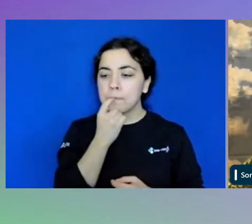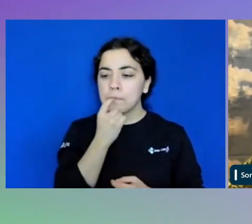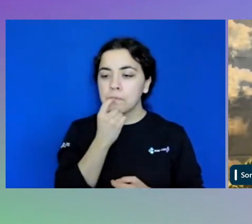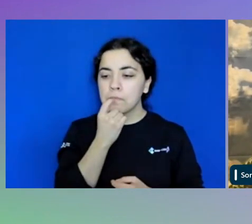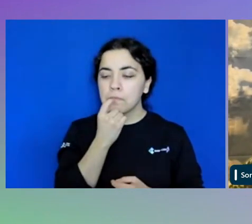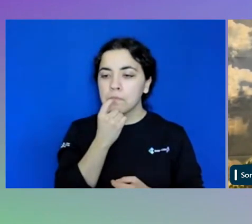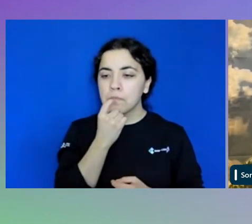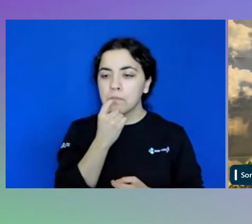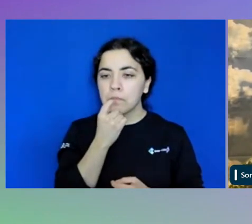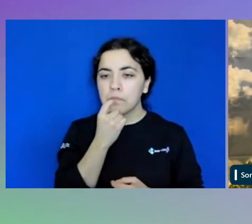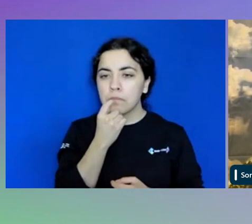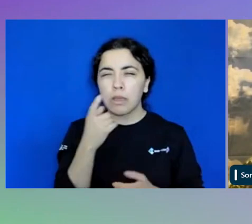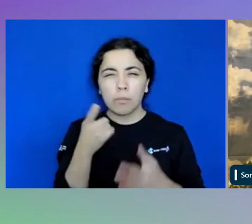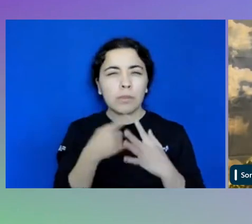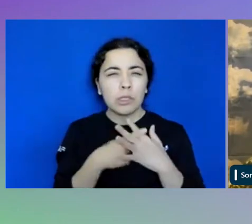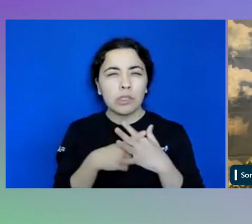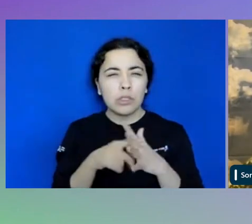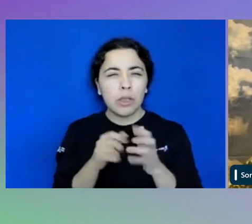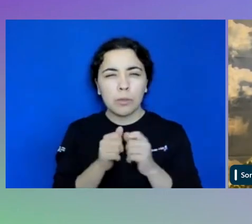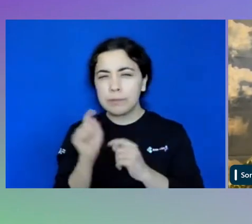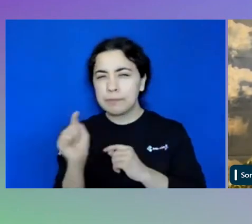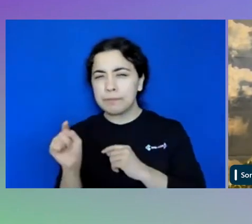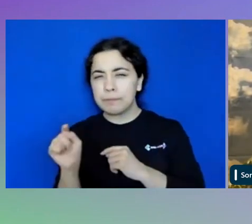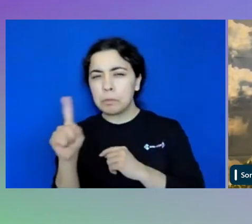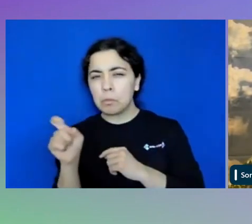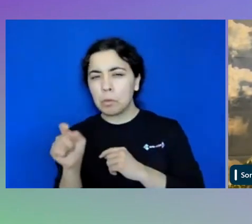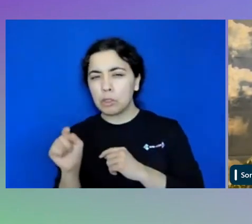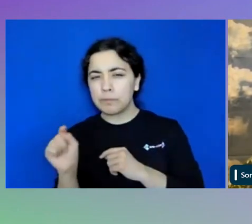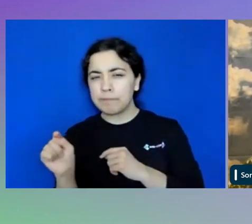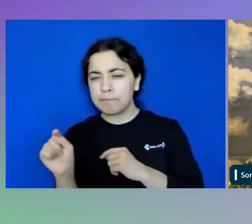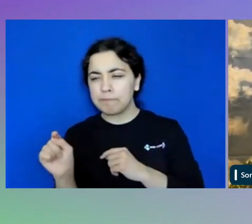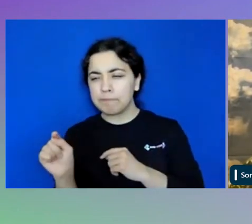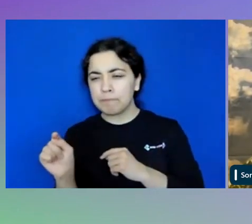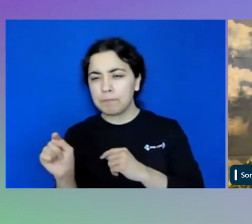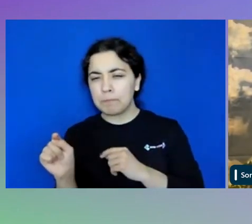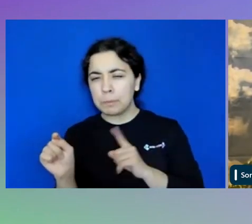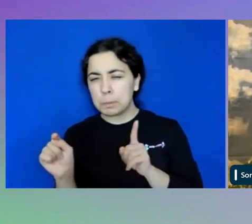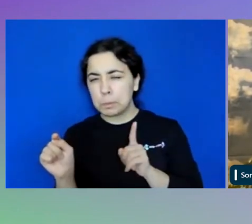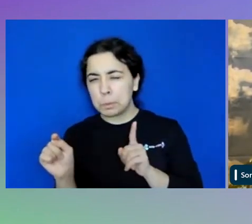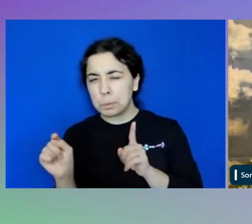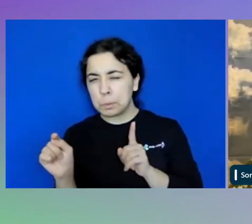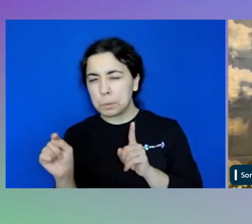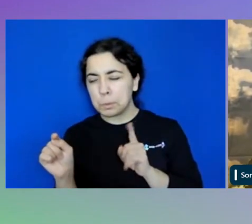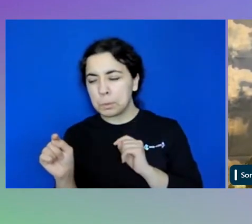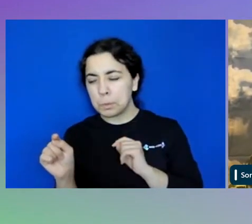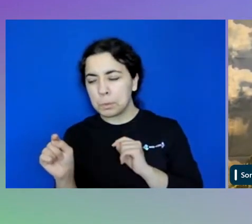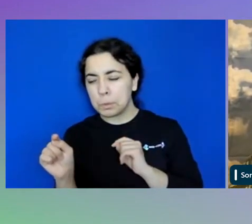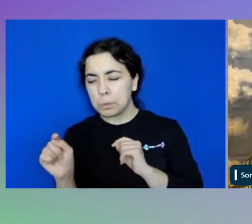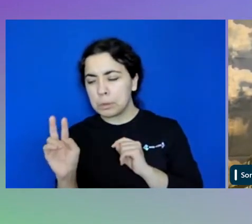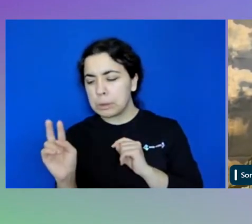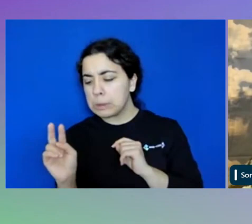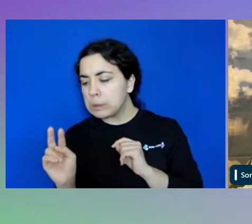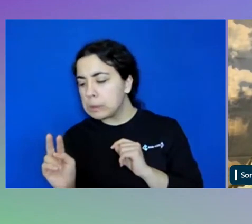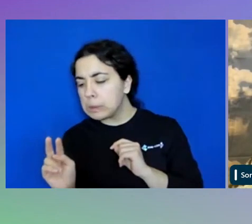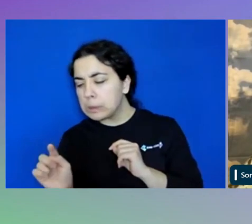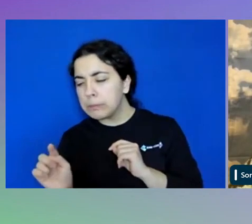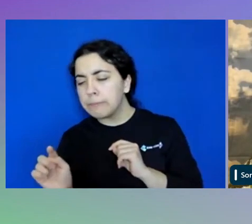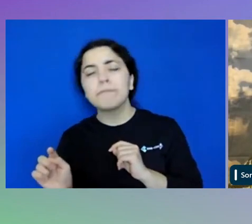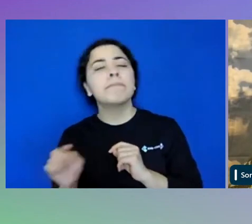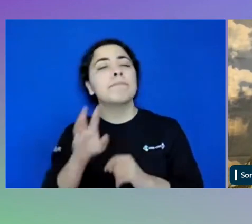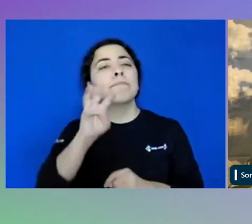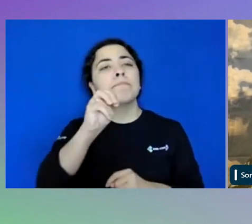can get started with, um, let's